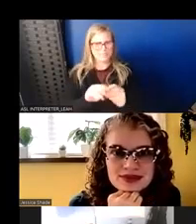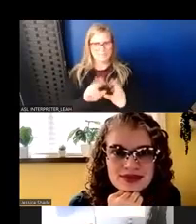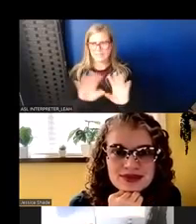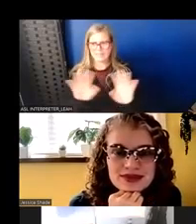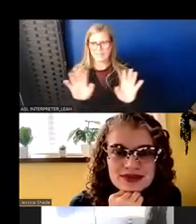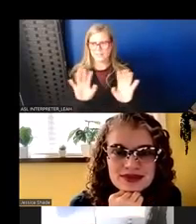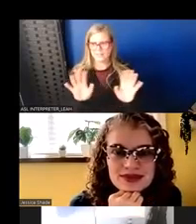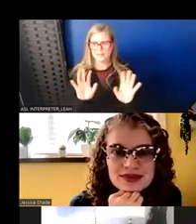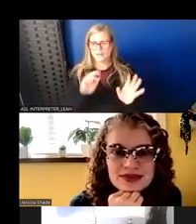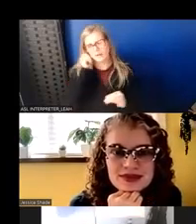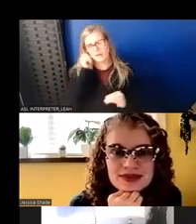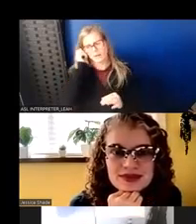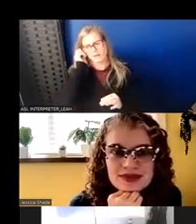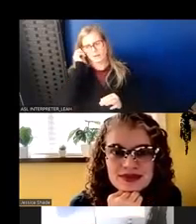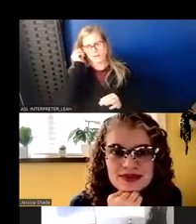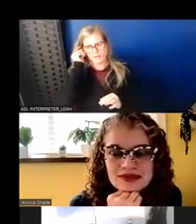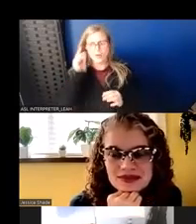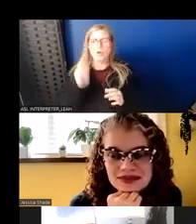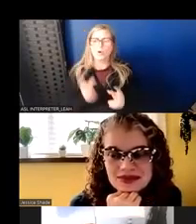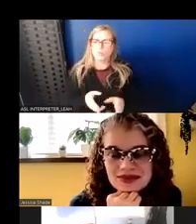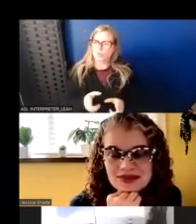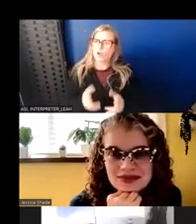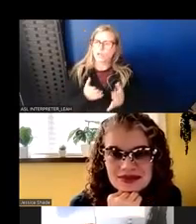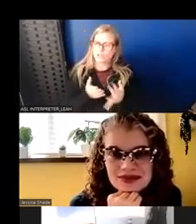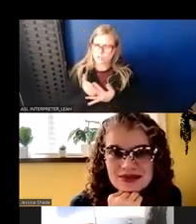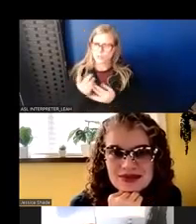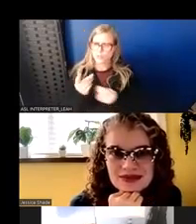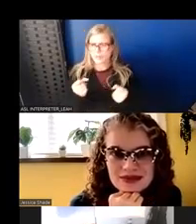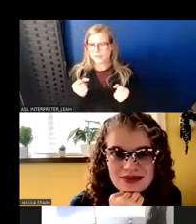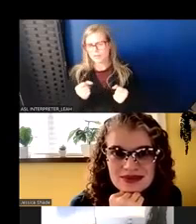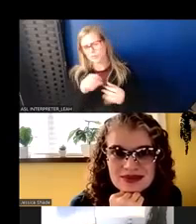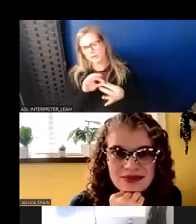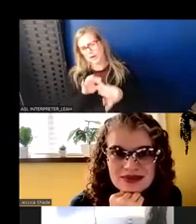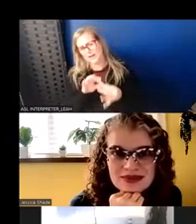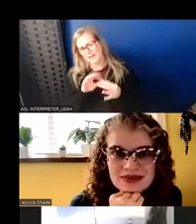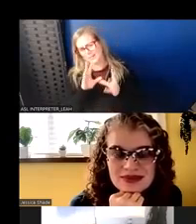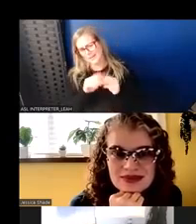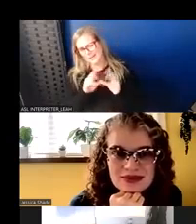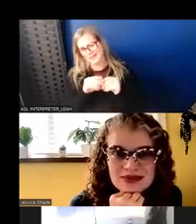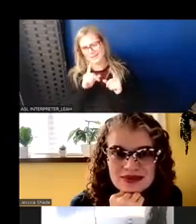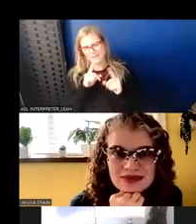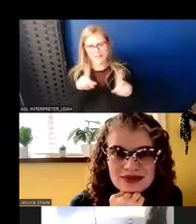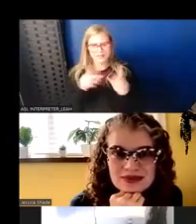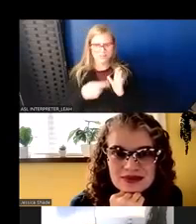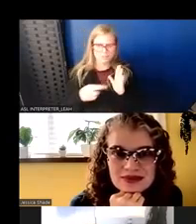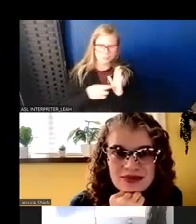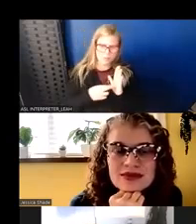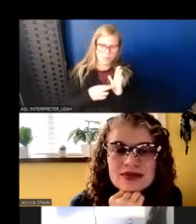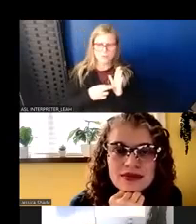front in that section about meetings and effective meetings and roles and responsibilities and who should be at them.